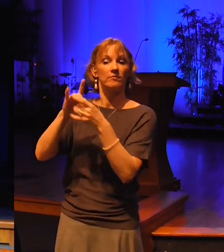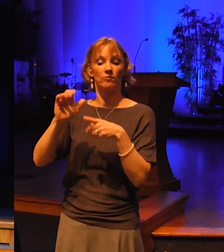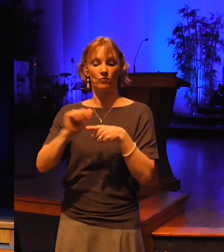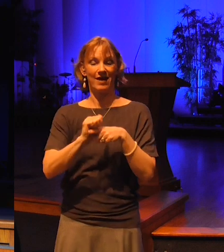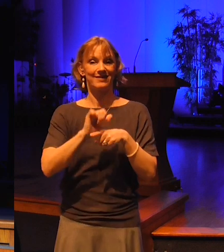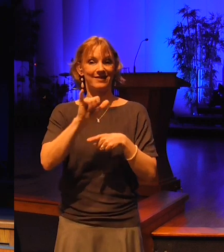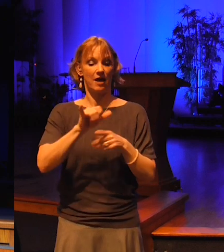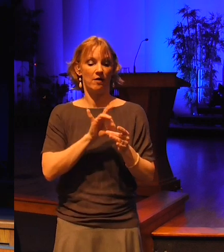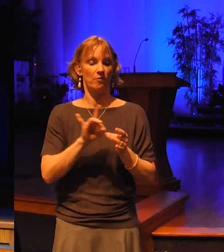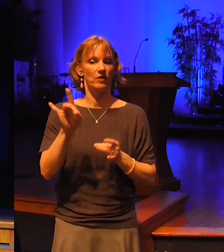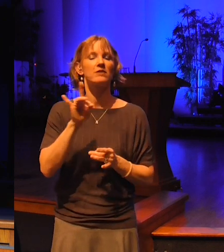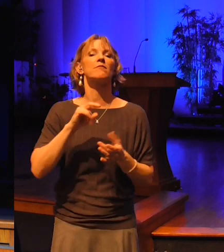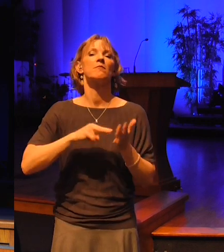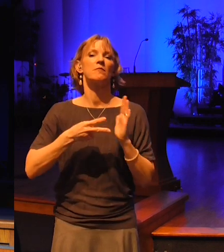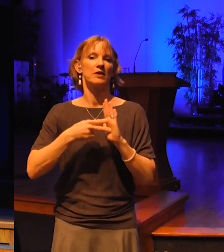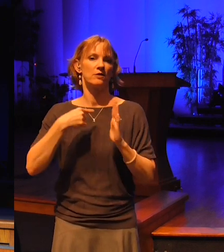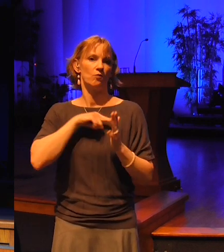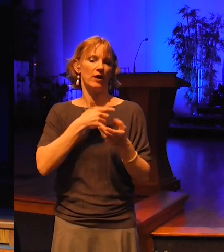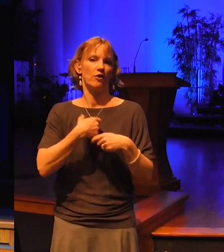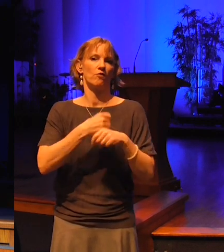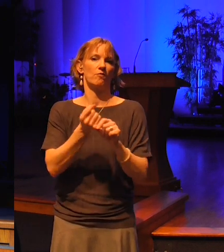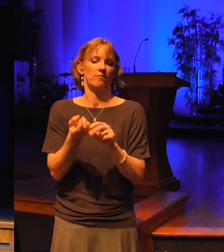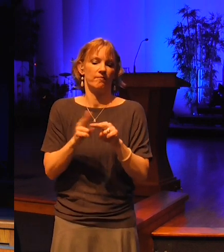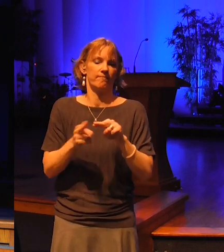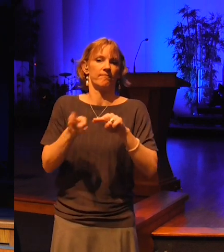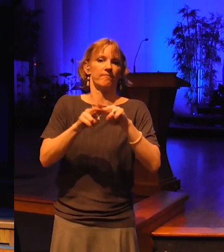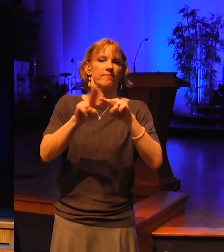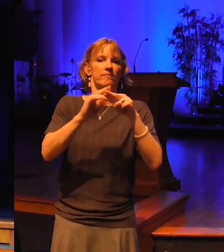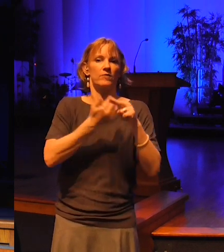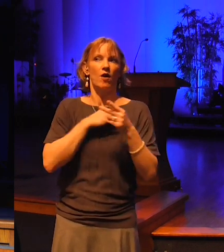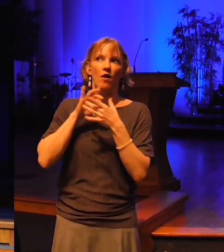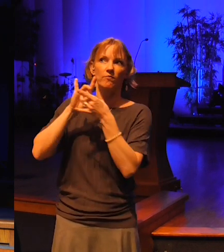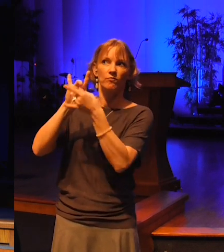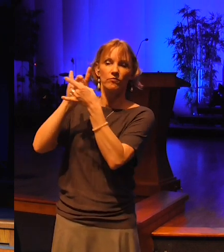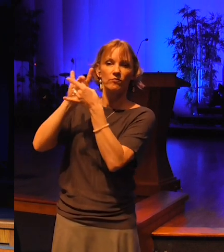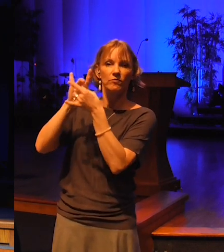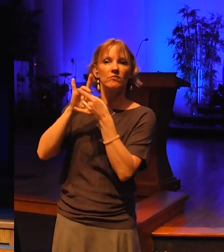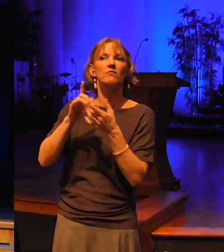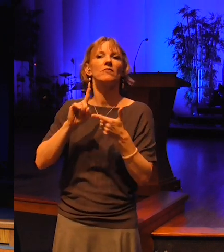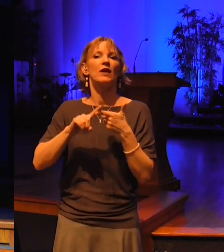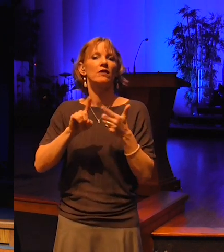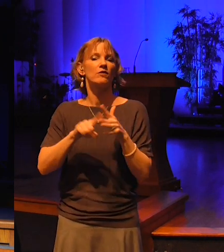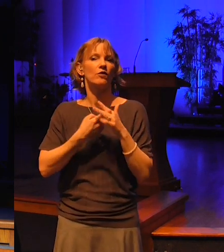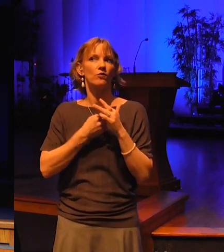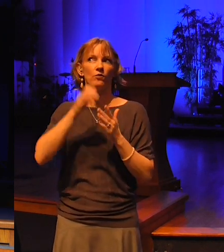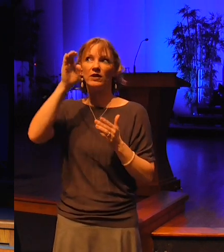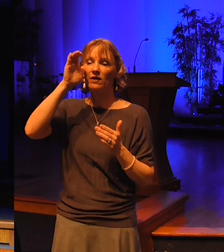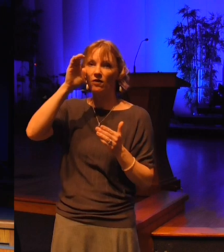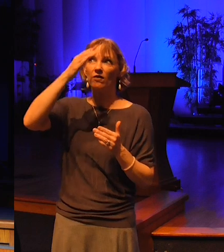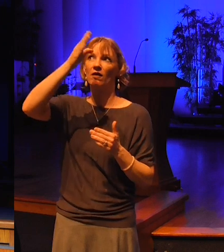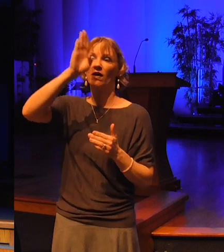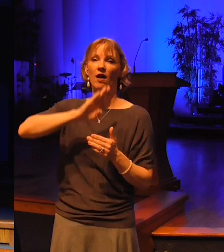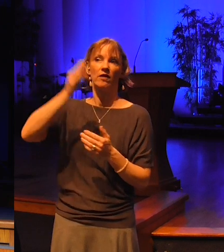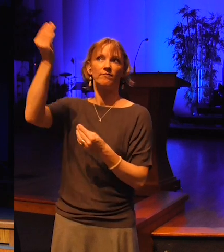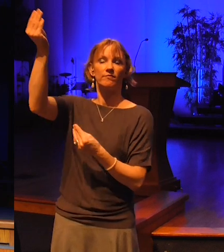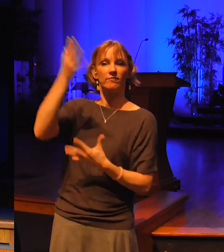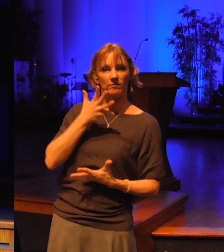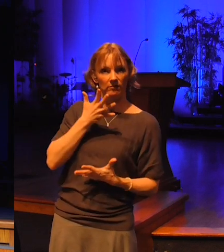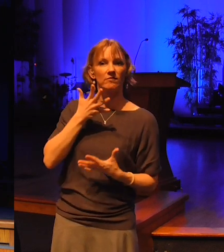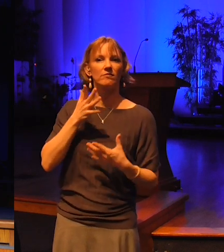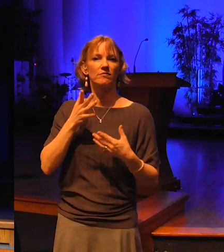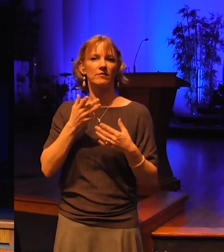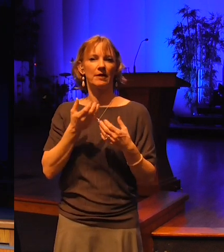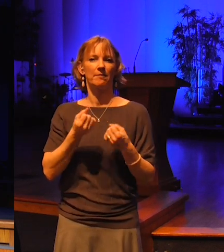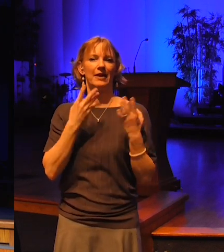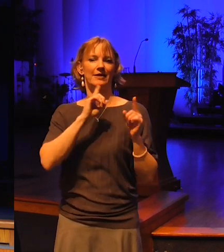build that rapport and we begin to hear the voice of the divine in all sorts of interesting places